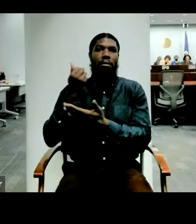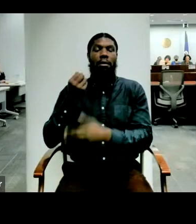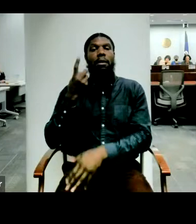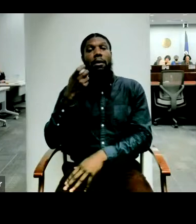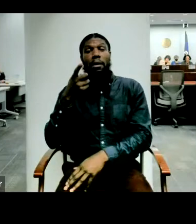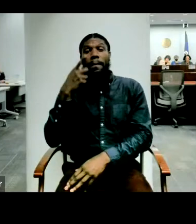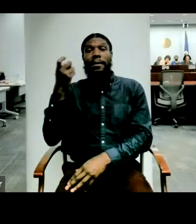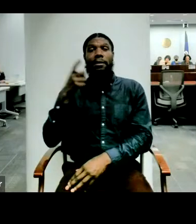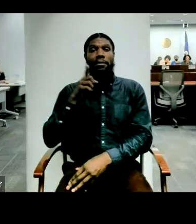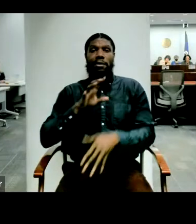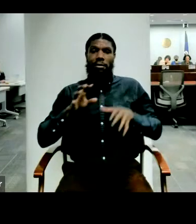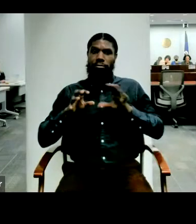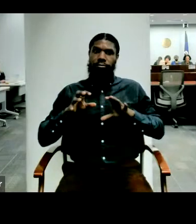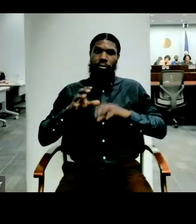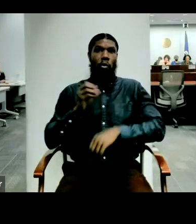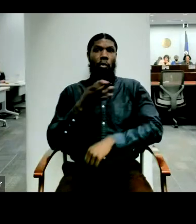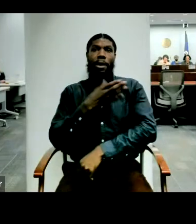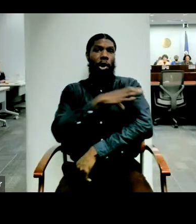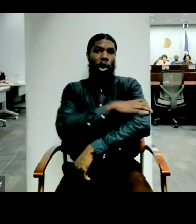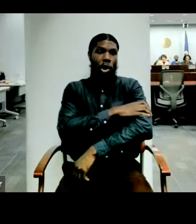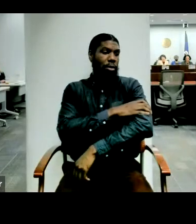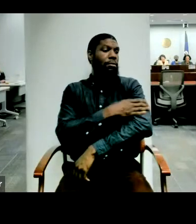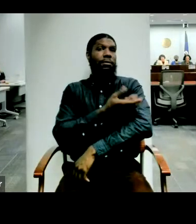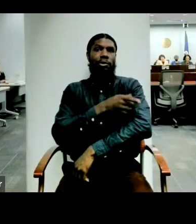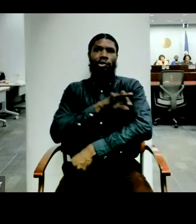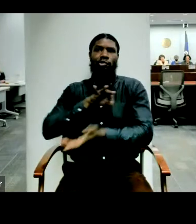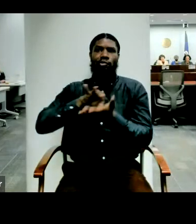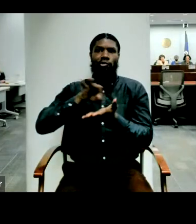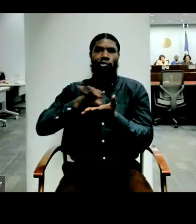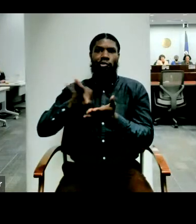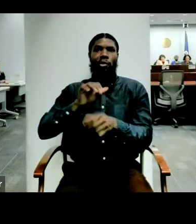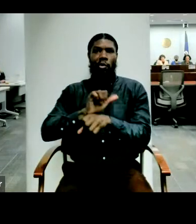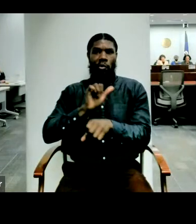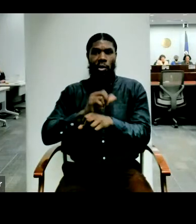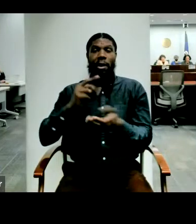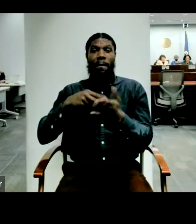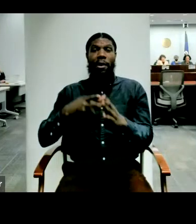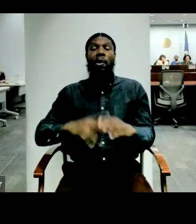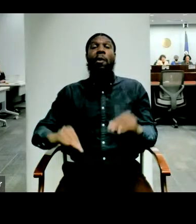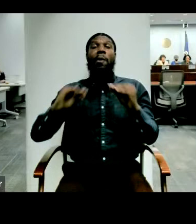against this device on their arm that the incident of workplace injuries that are so much higher